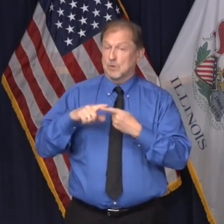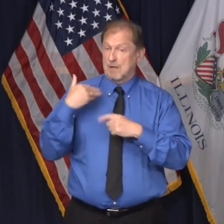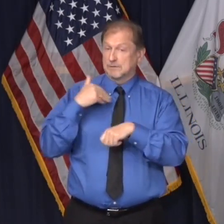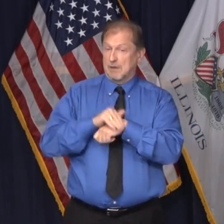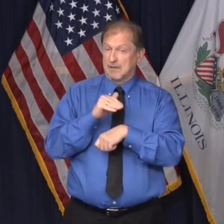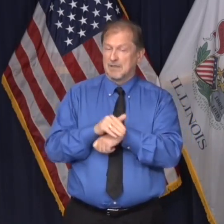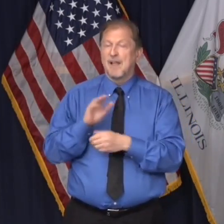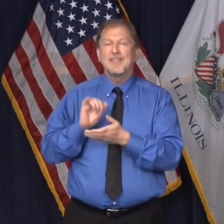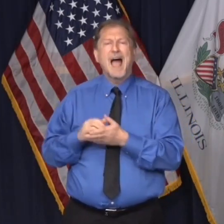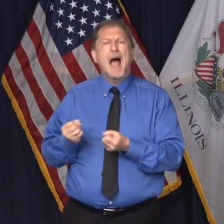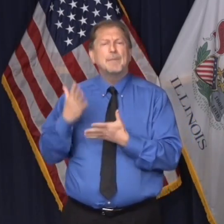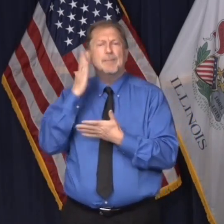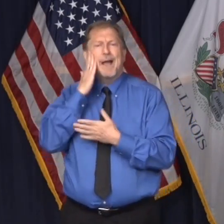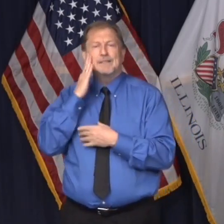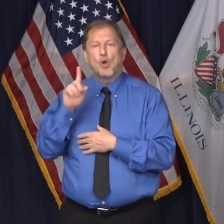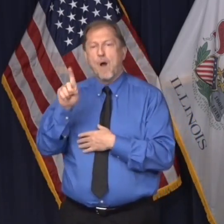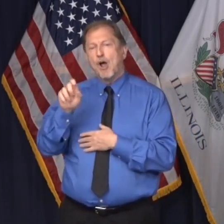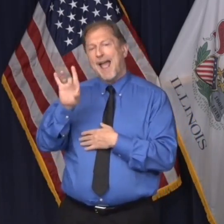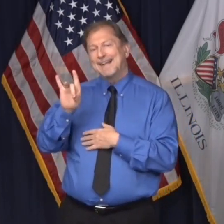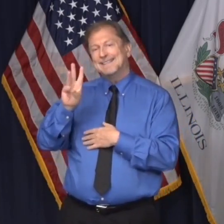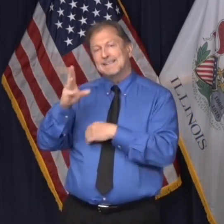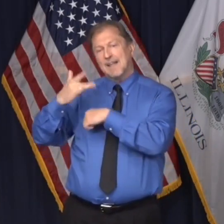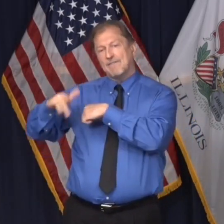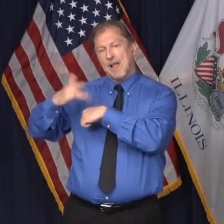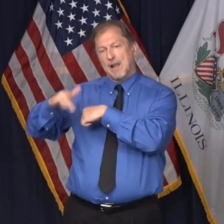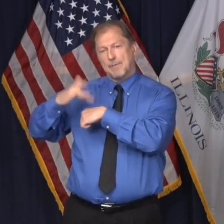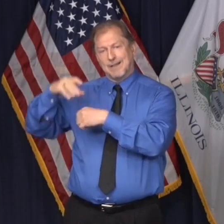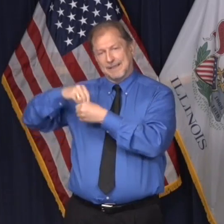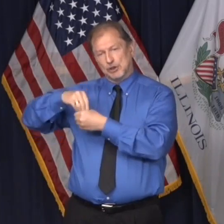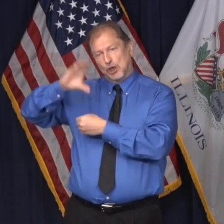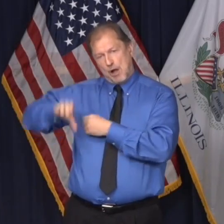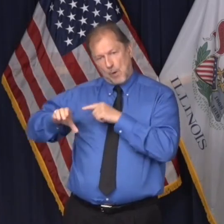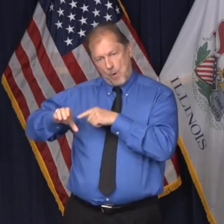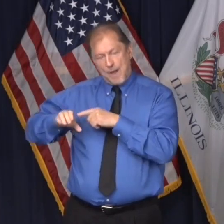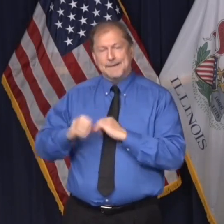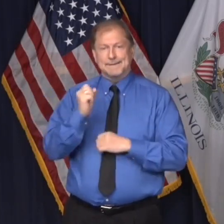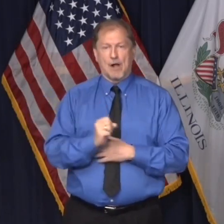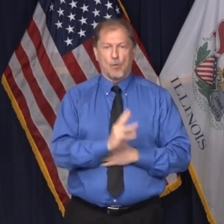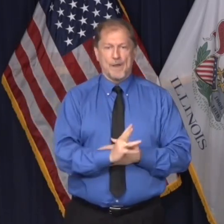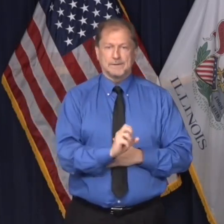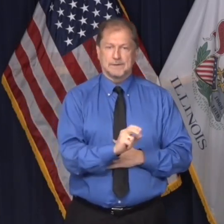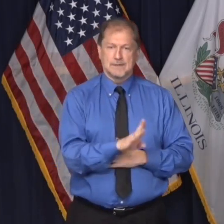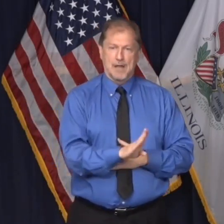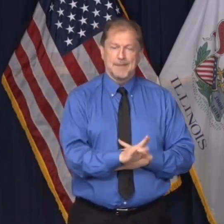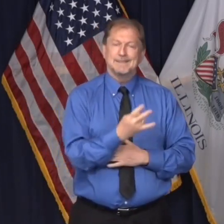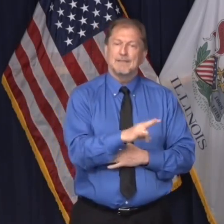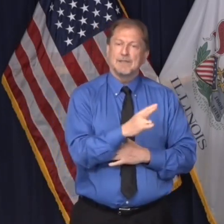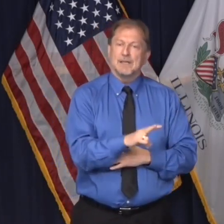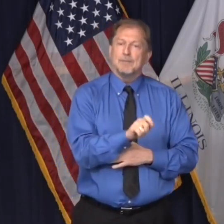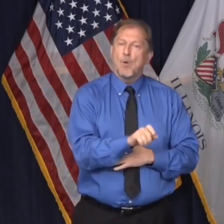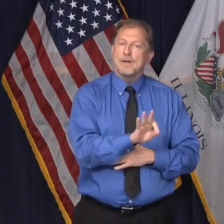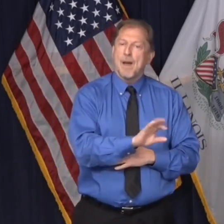COUNTIES IN THE CITY OF CHICAGO 16.9% OF ICU BEDS WERE AVAILABLE AS OF MIDNIGHT.